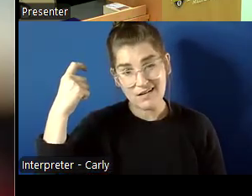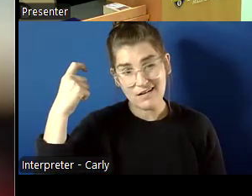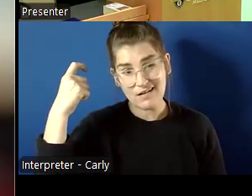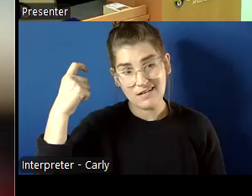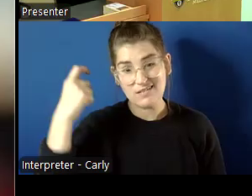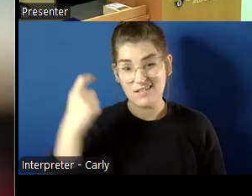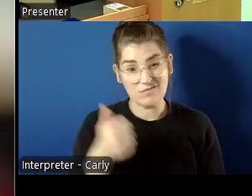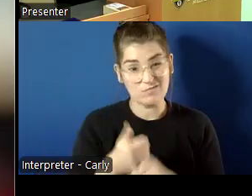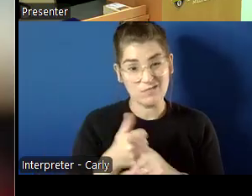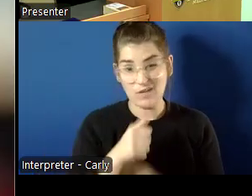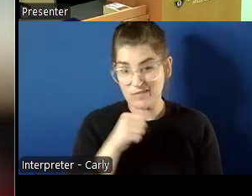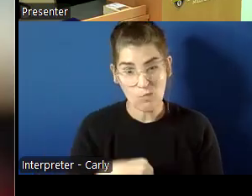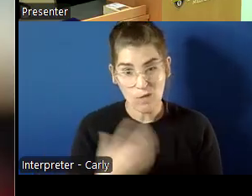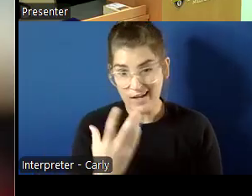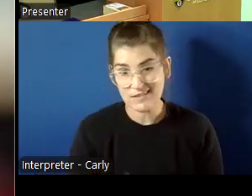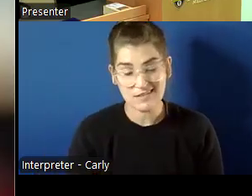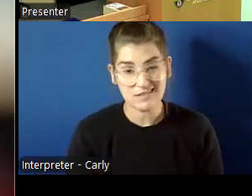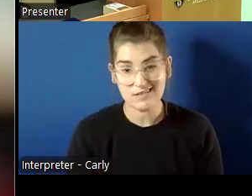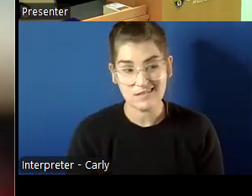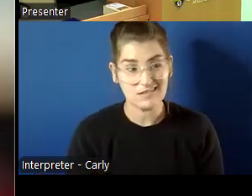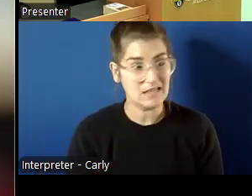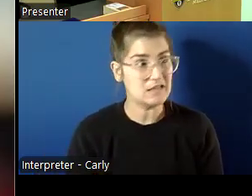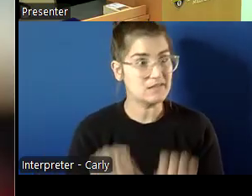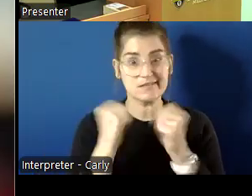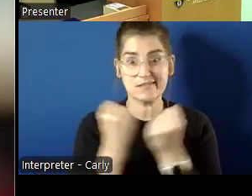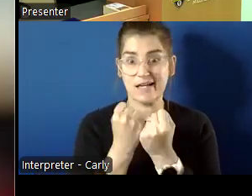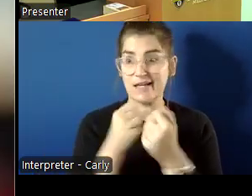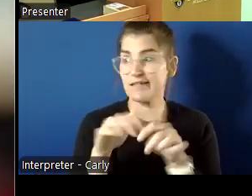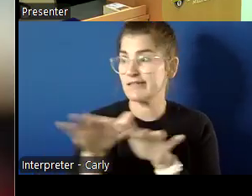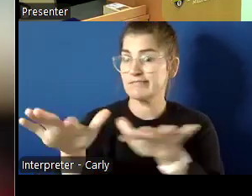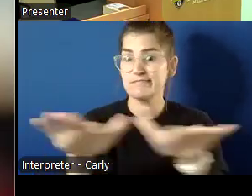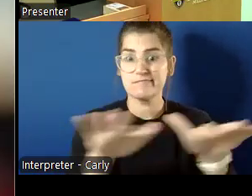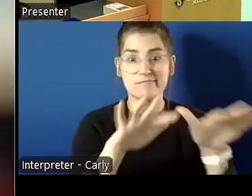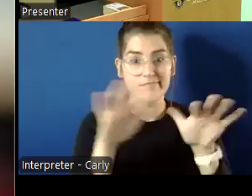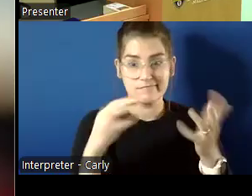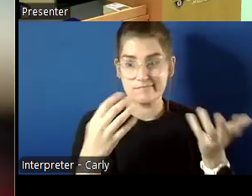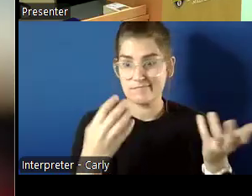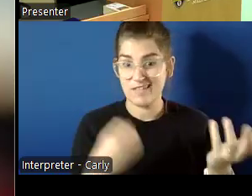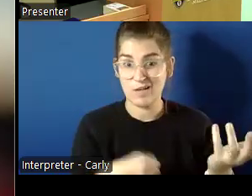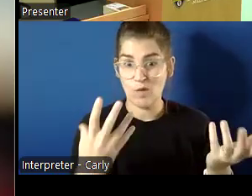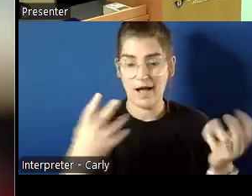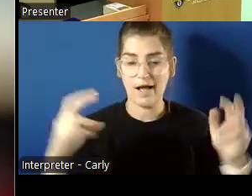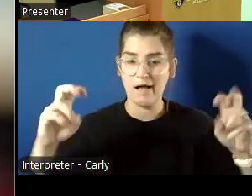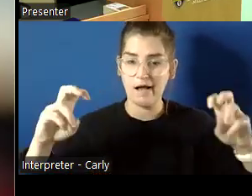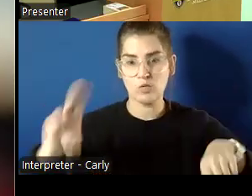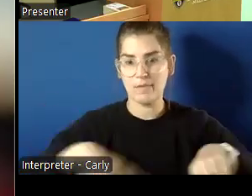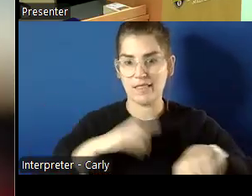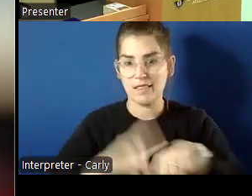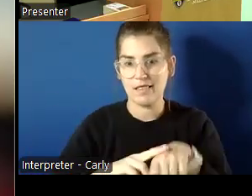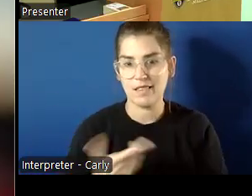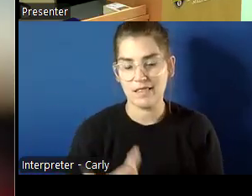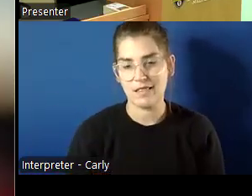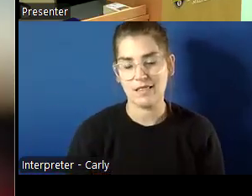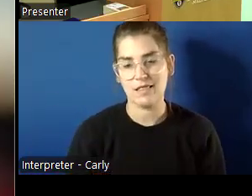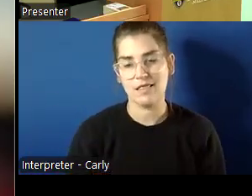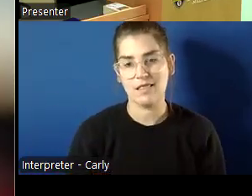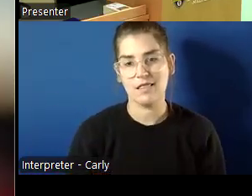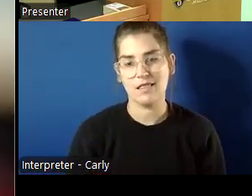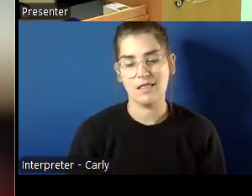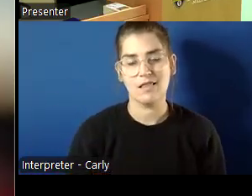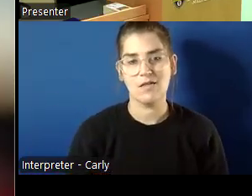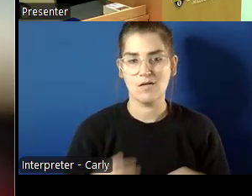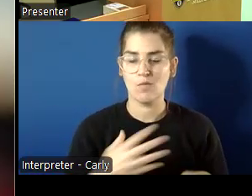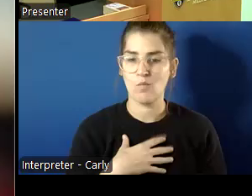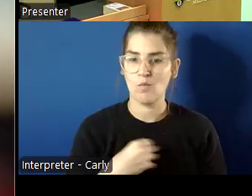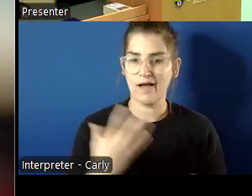white. In a society where white is normalized, white is seen as the base, the standard.